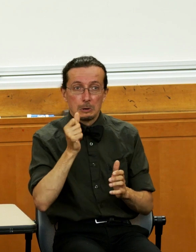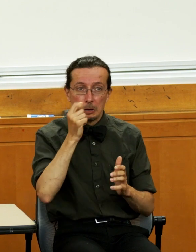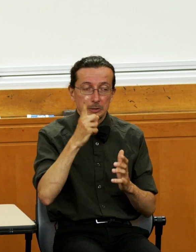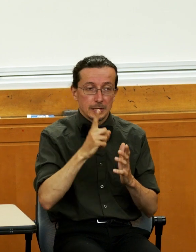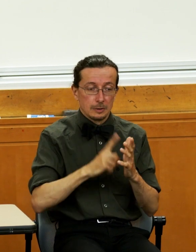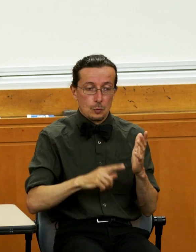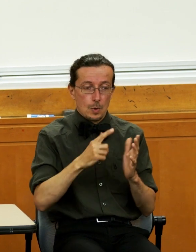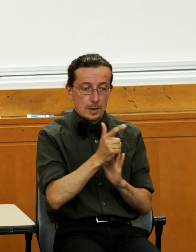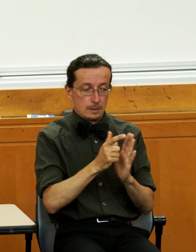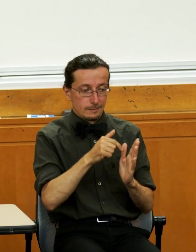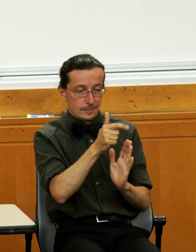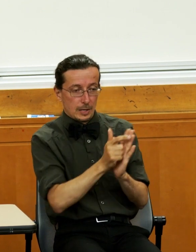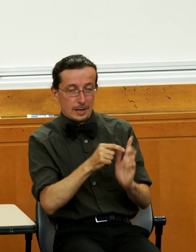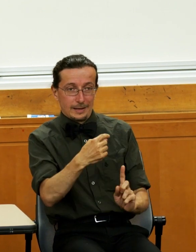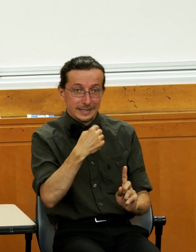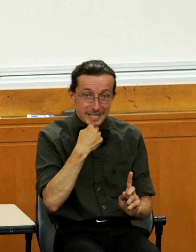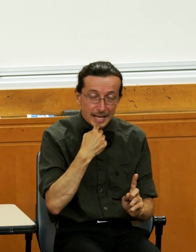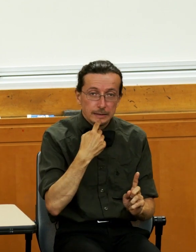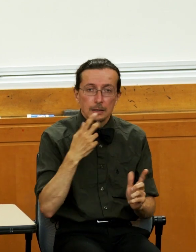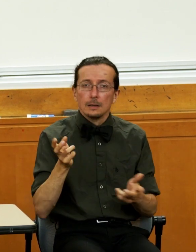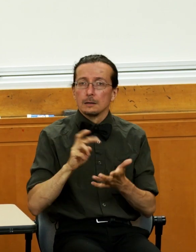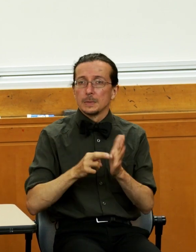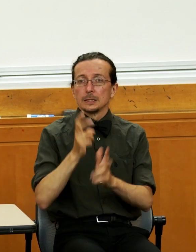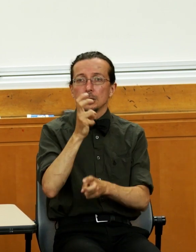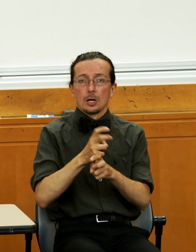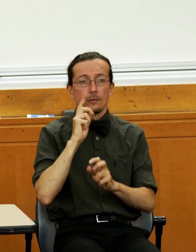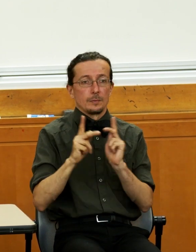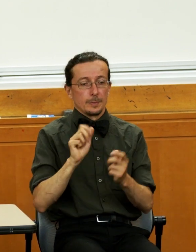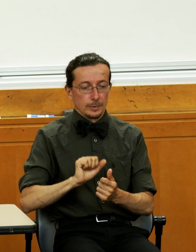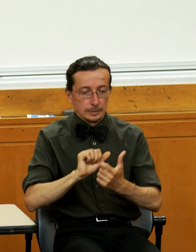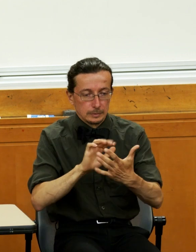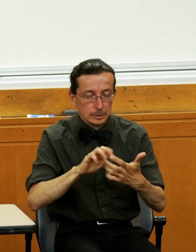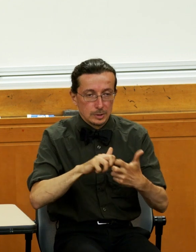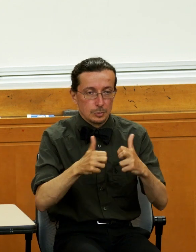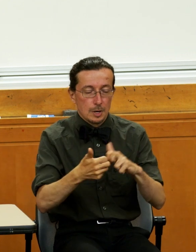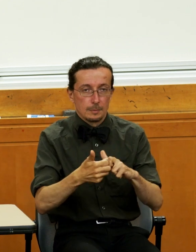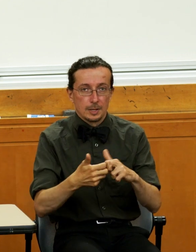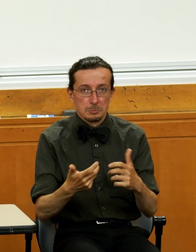kind of hard for people to like approach a problem or like know that what's happening